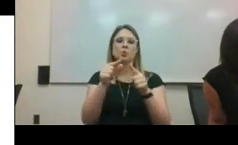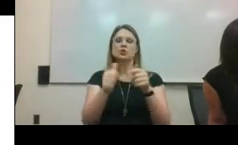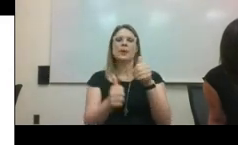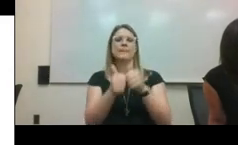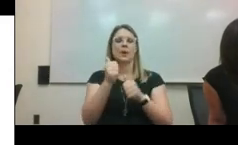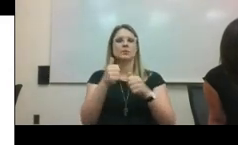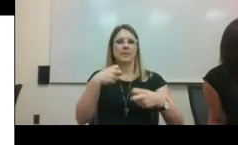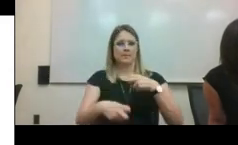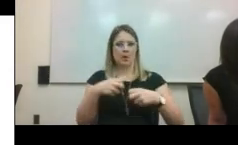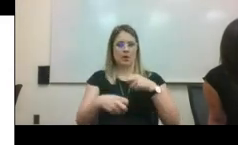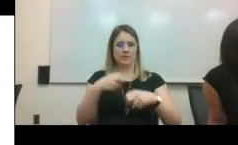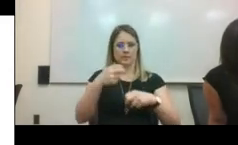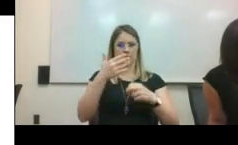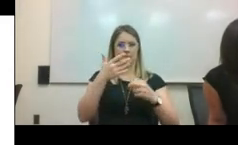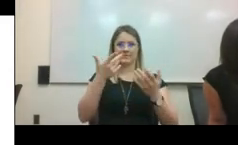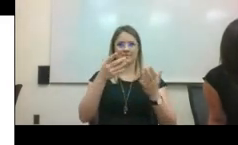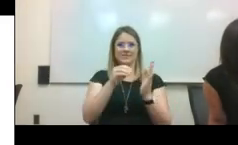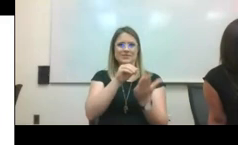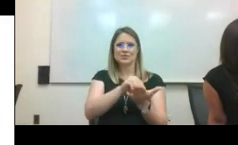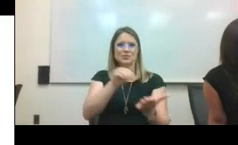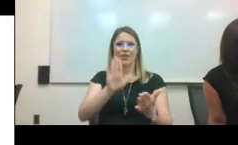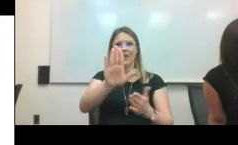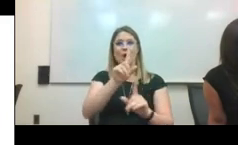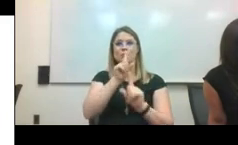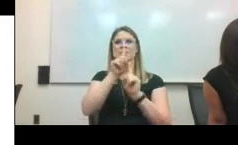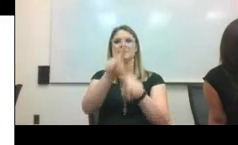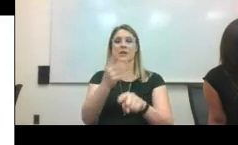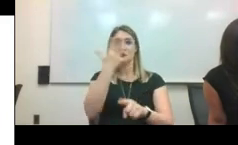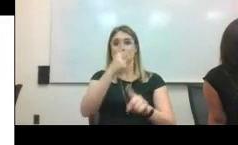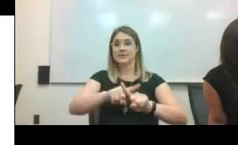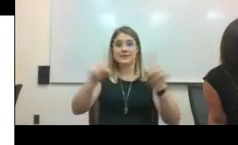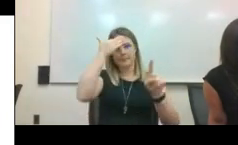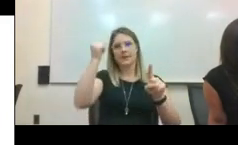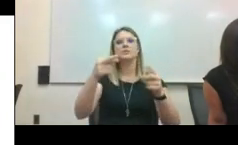would present such different responses. And then we trained the assessors